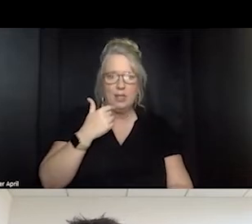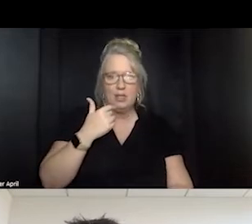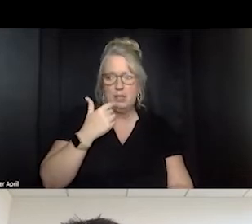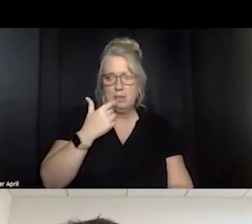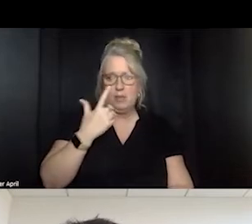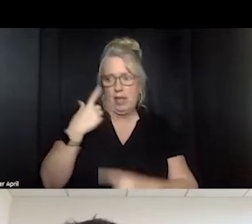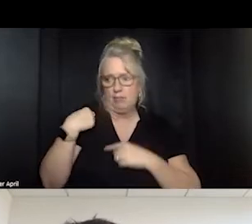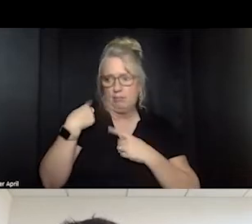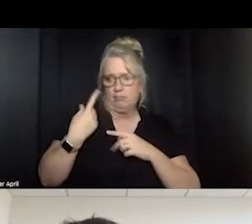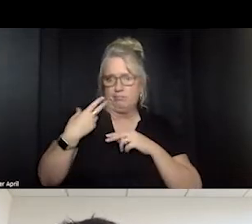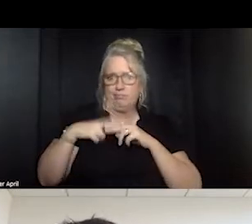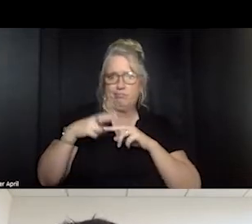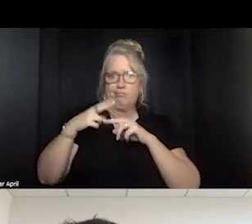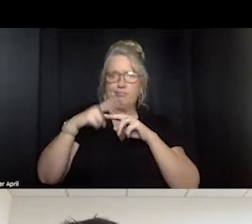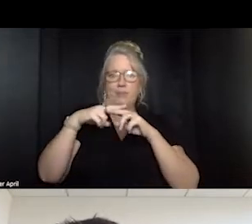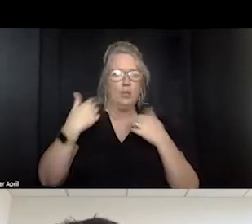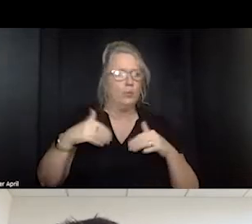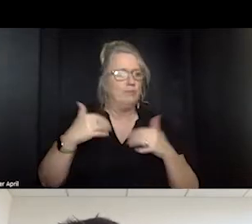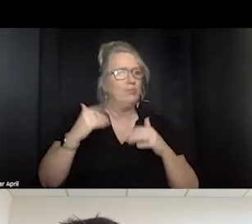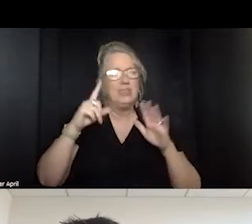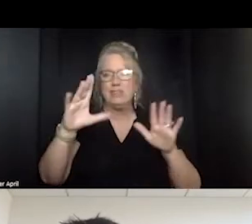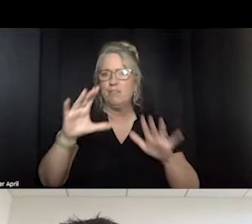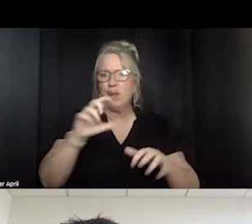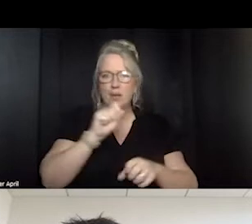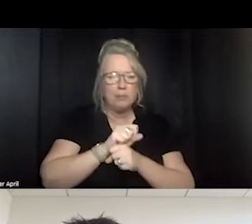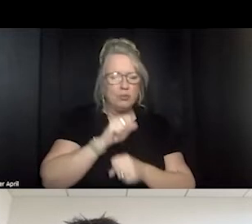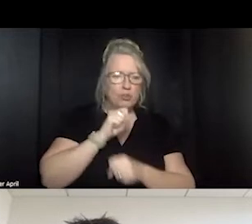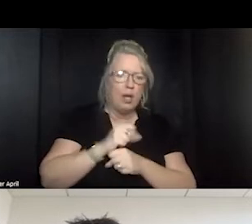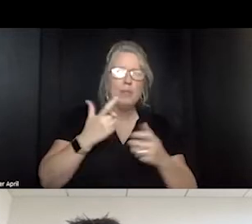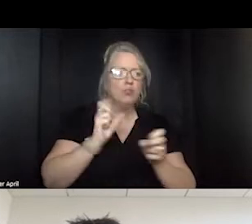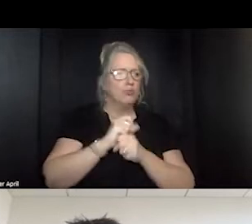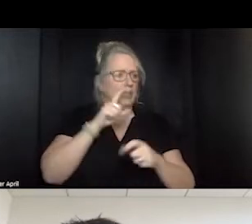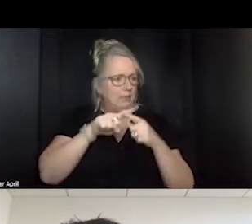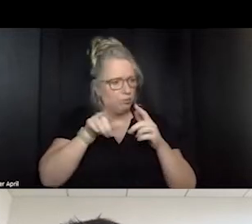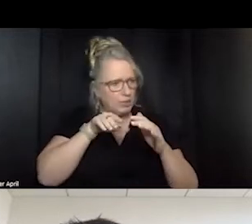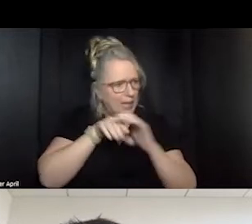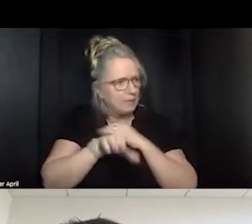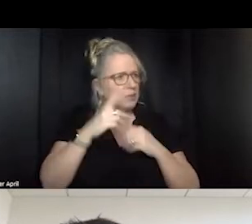TIME. I THINK WE HAD DONE SUCH A PHENOMENAL JOB CREATING ACCESS TO CRISIS SERVICES FOR ADULTS,